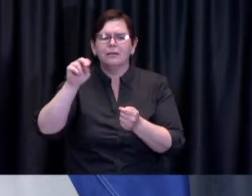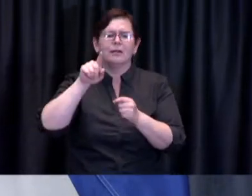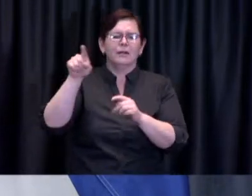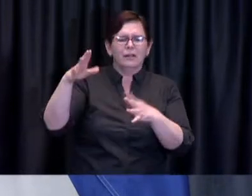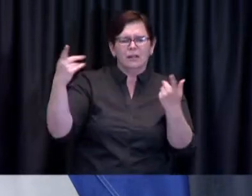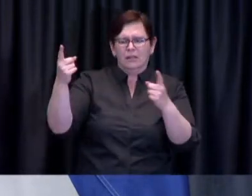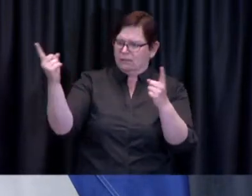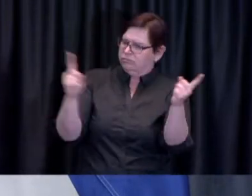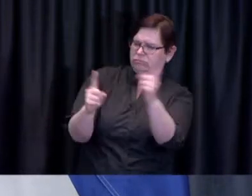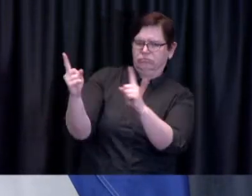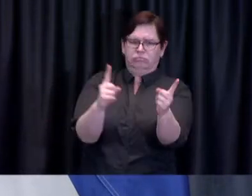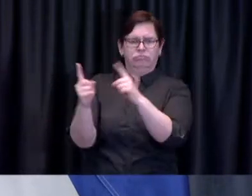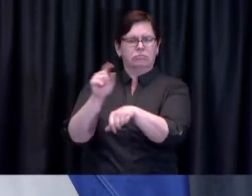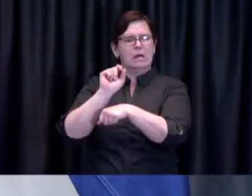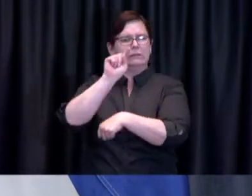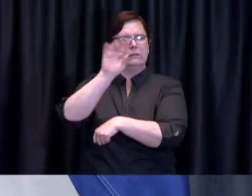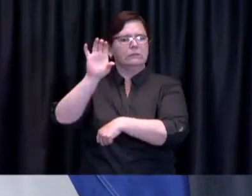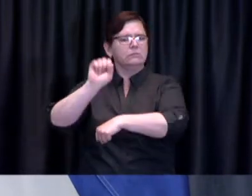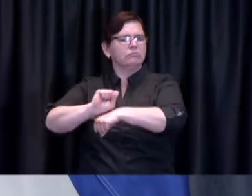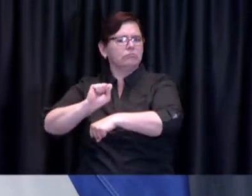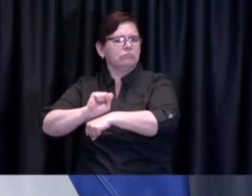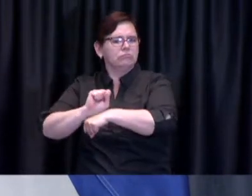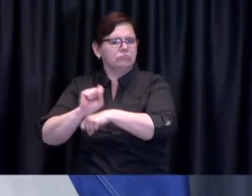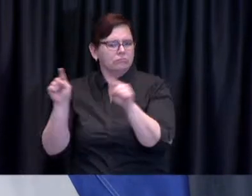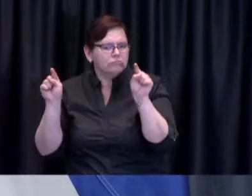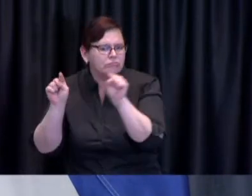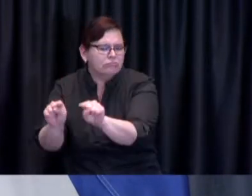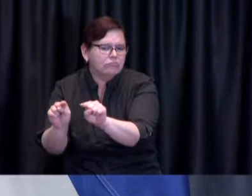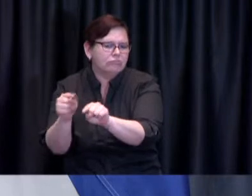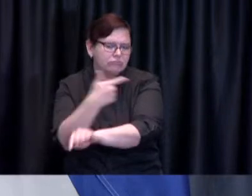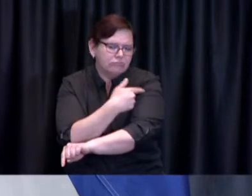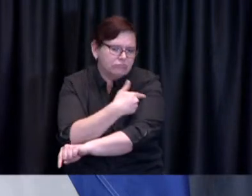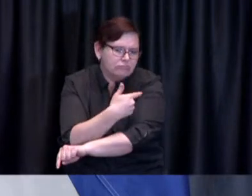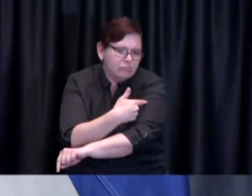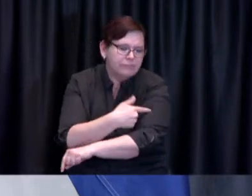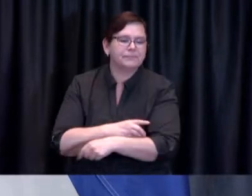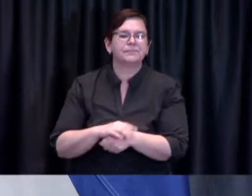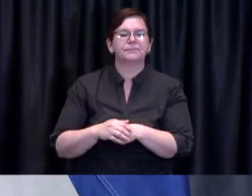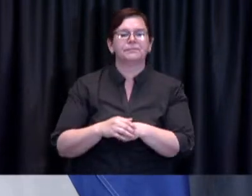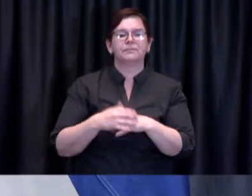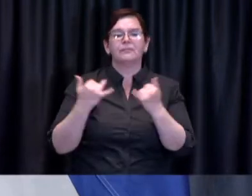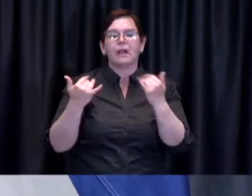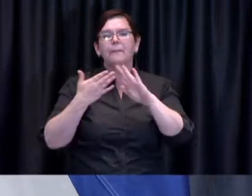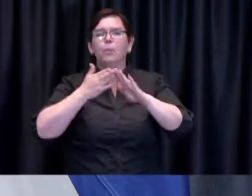premises to vaccinations and to the community clinics who are also offering TTC employees